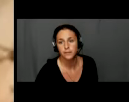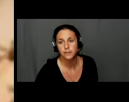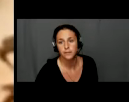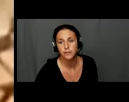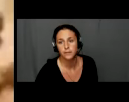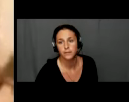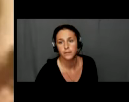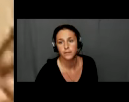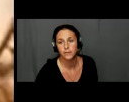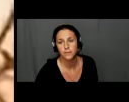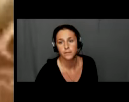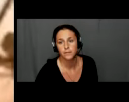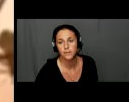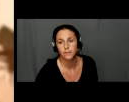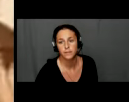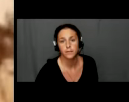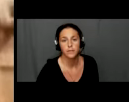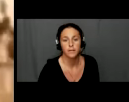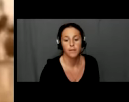(Captioned video plays)